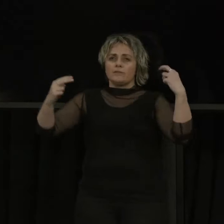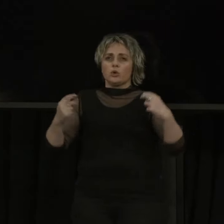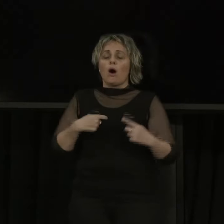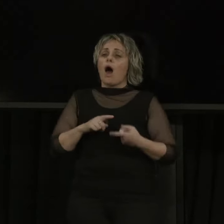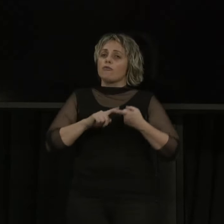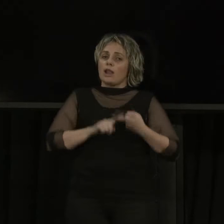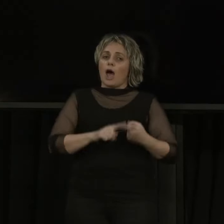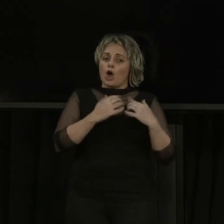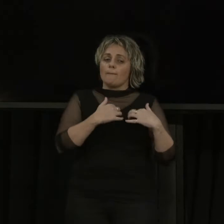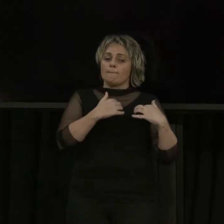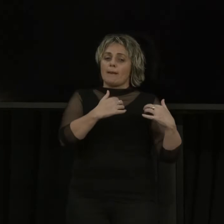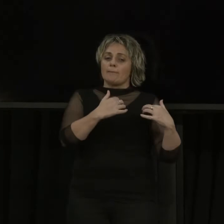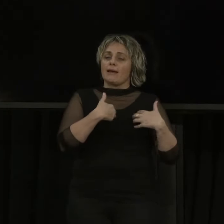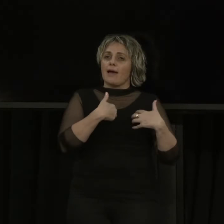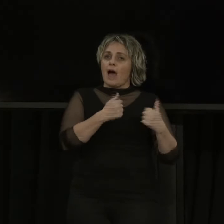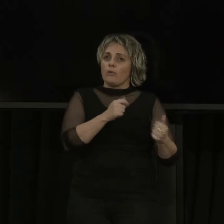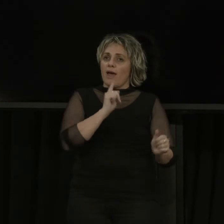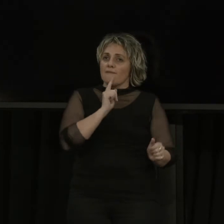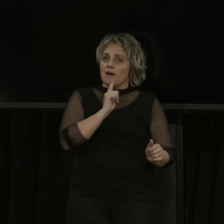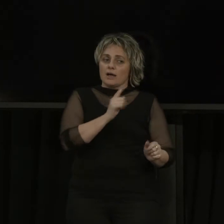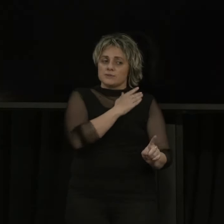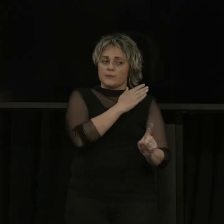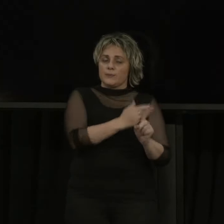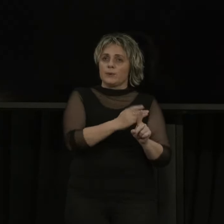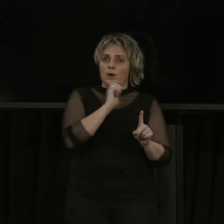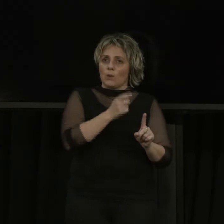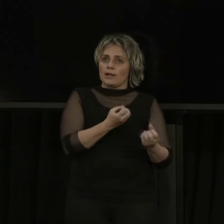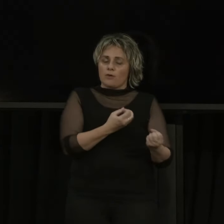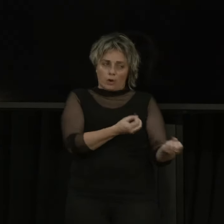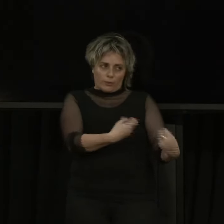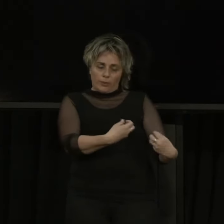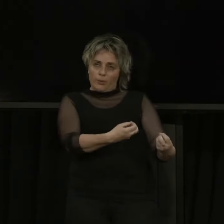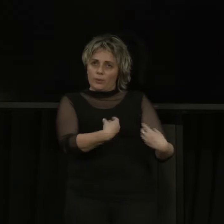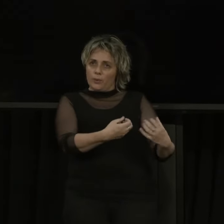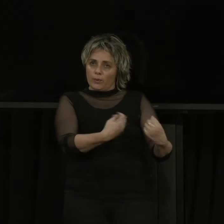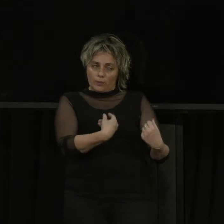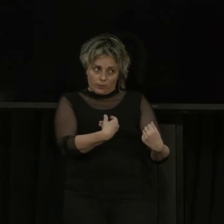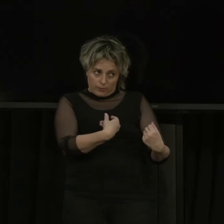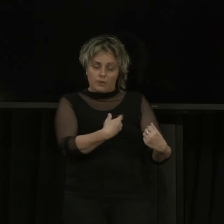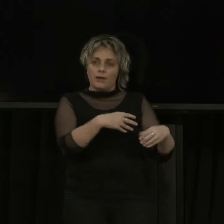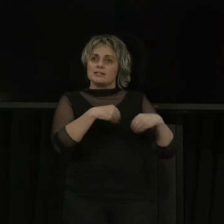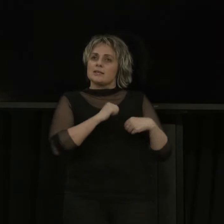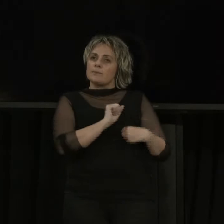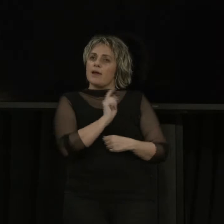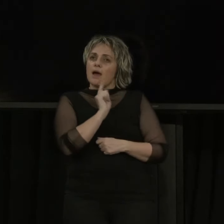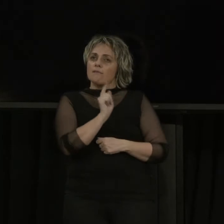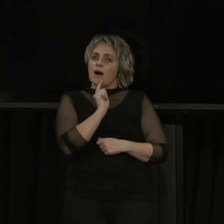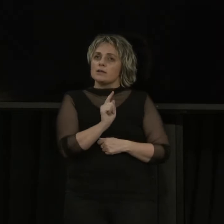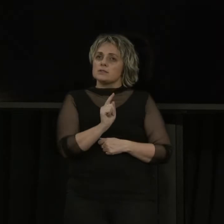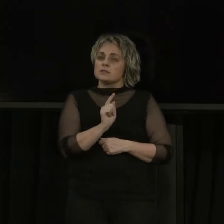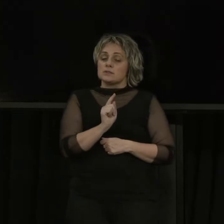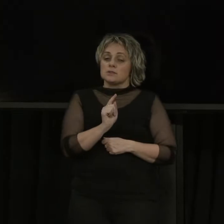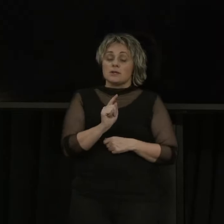you? >> My job is to feel the views of everyone. But I do rely on public health advice and will continue to do